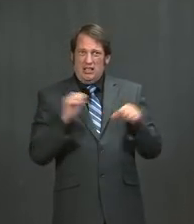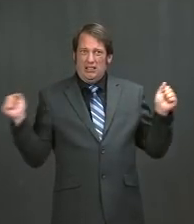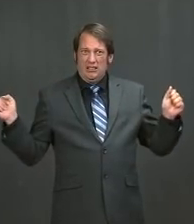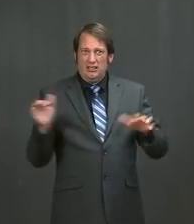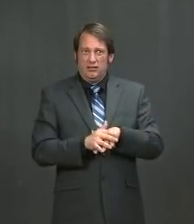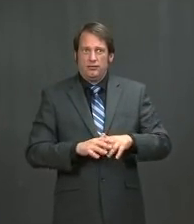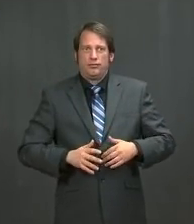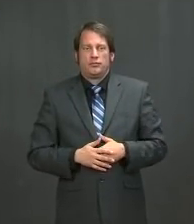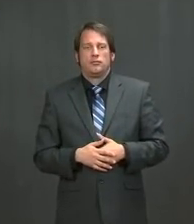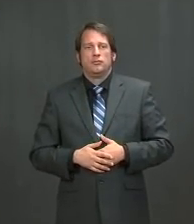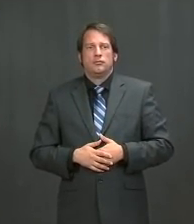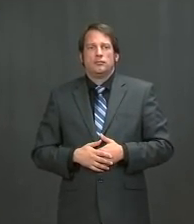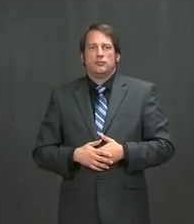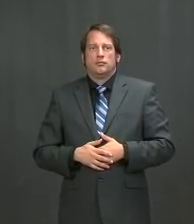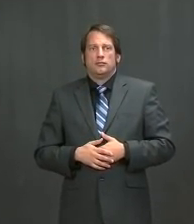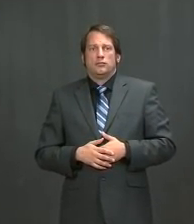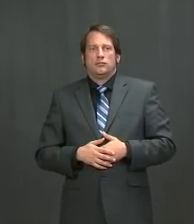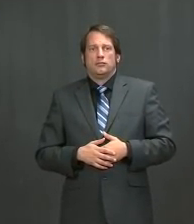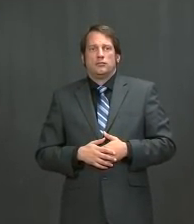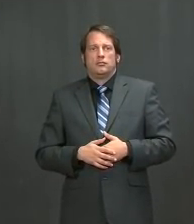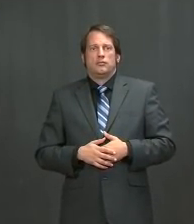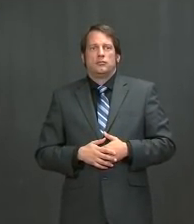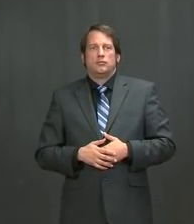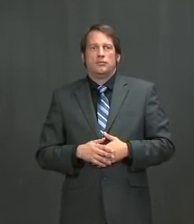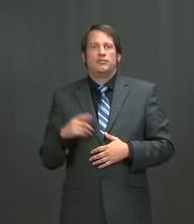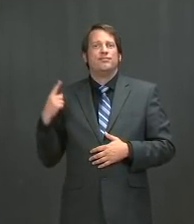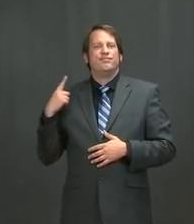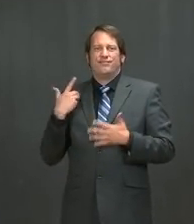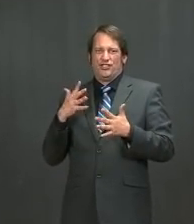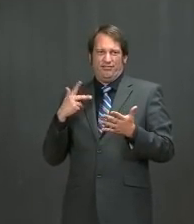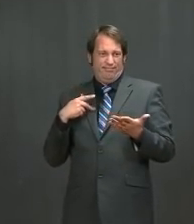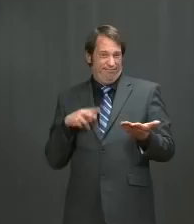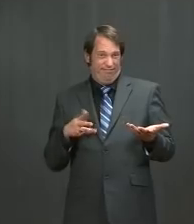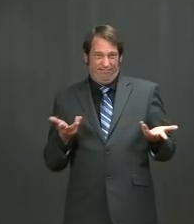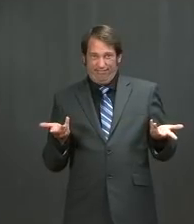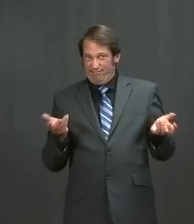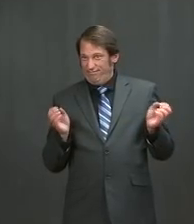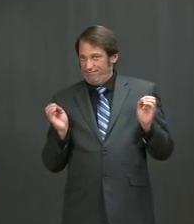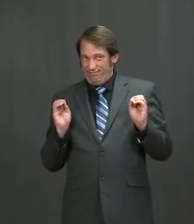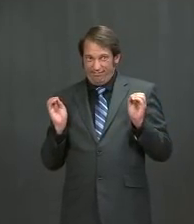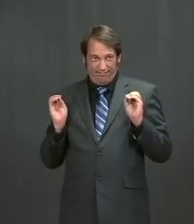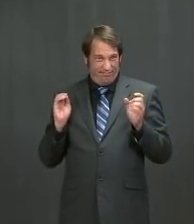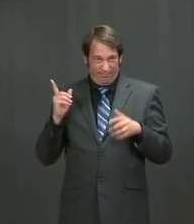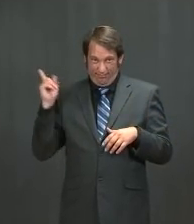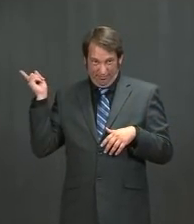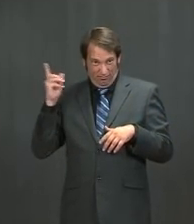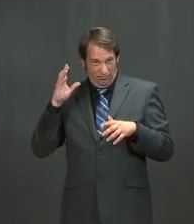to baseball team owners to read out. I would say that the President continues to reiterate the need